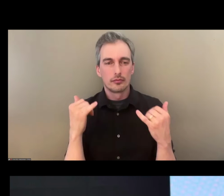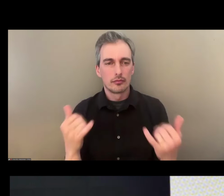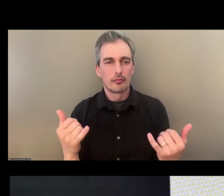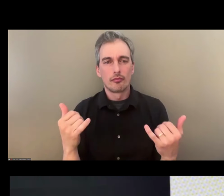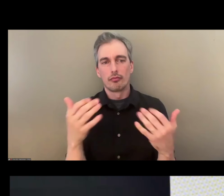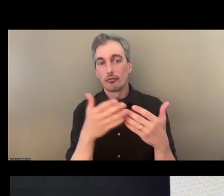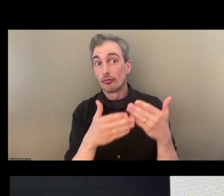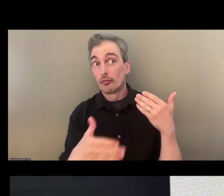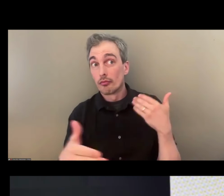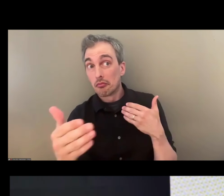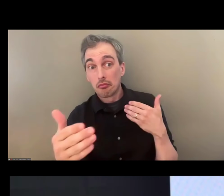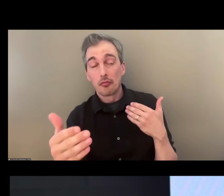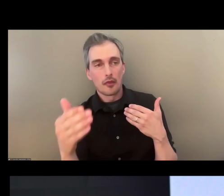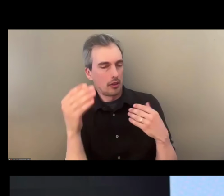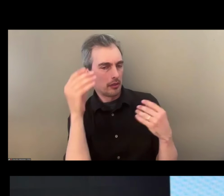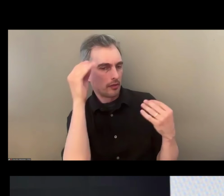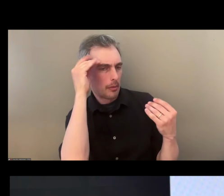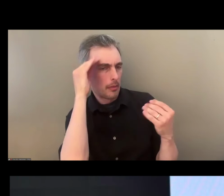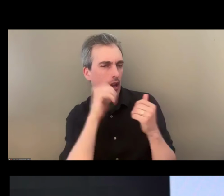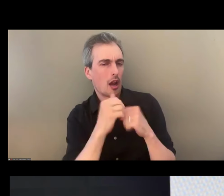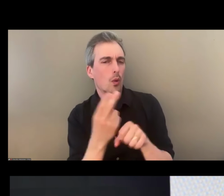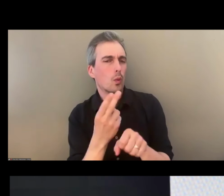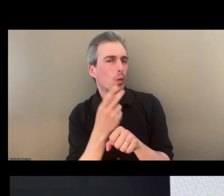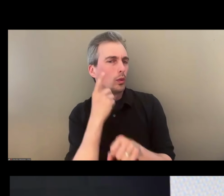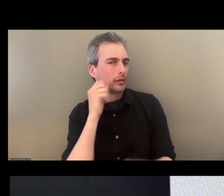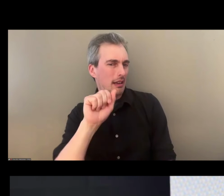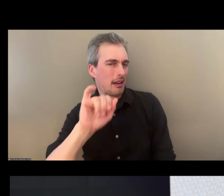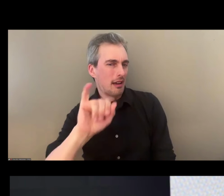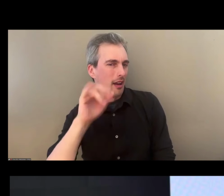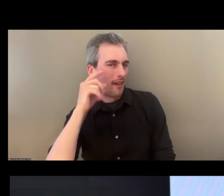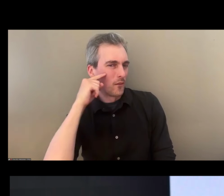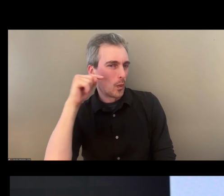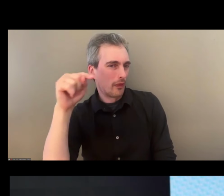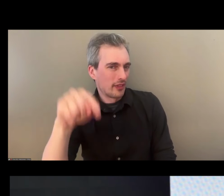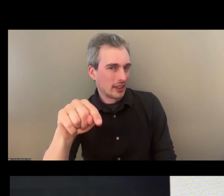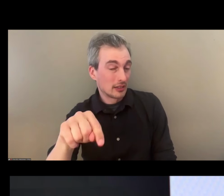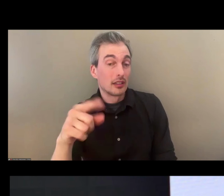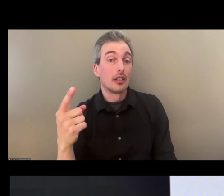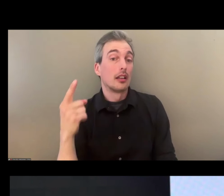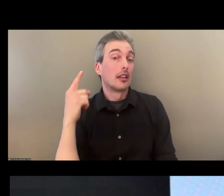For example, sound design tasks in podcasting, like imagine you're